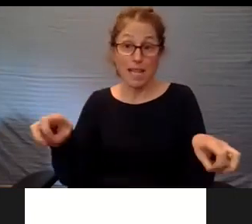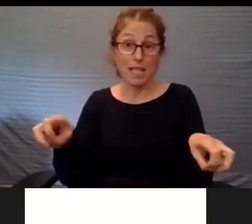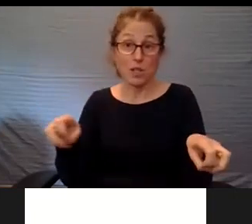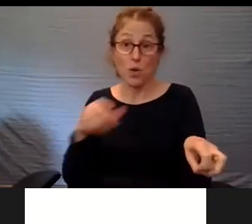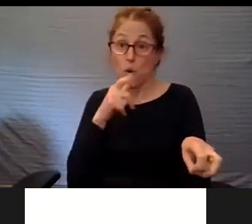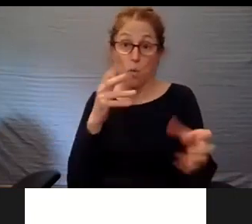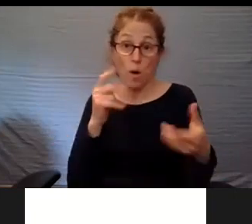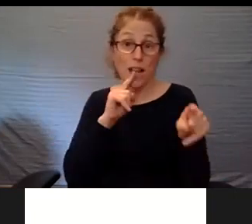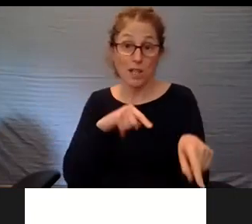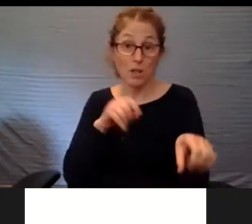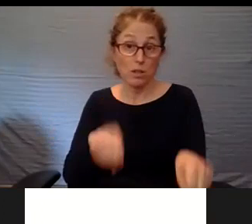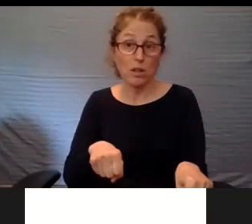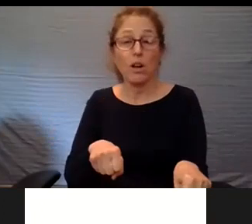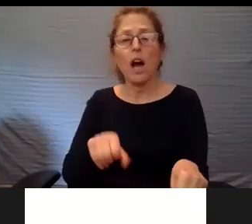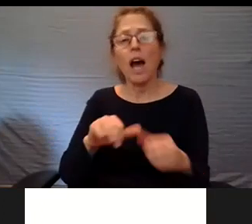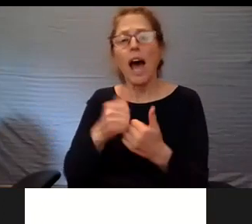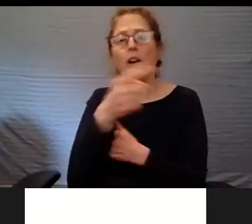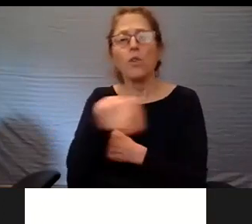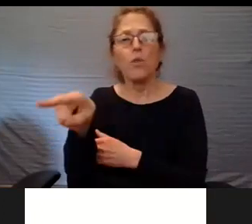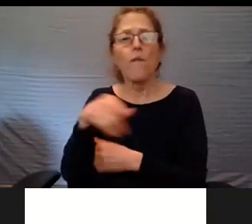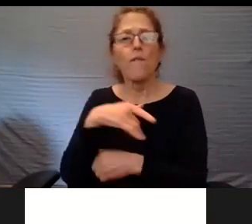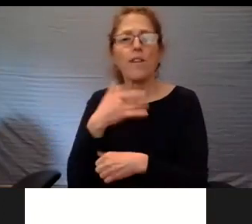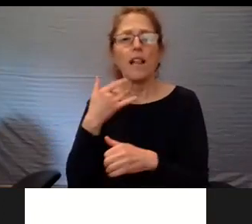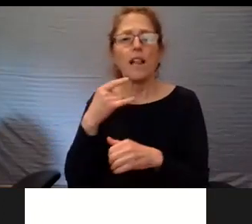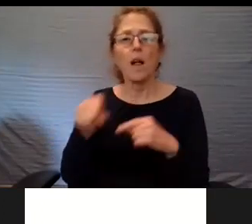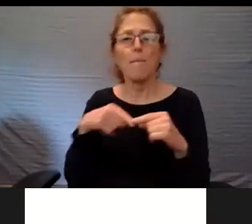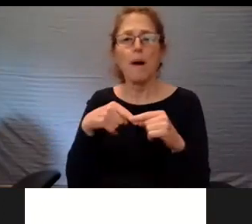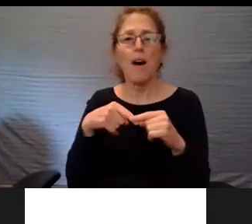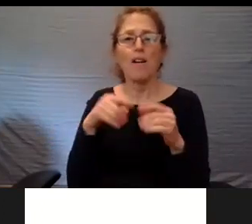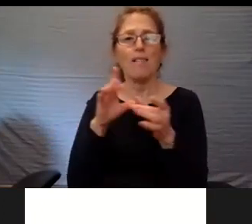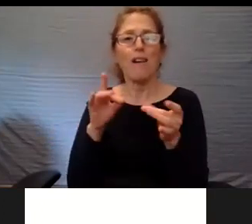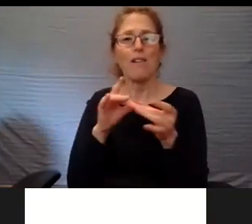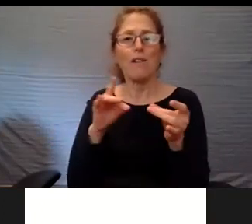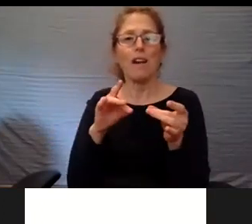How do we feel about the initial rhetoric behind, "underlying conditions"